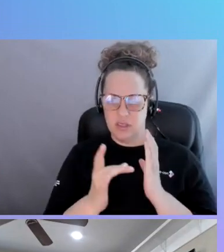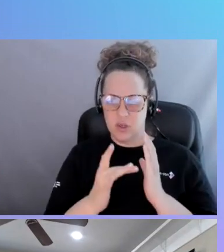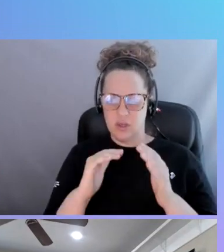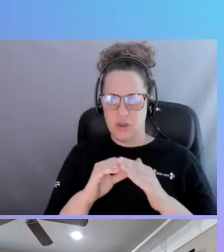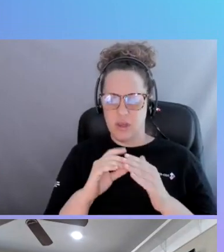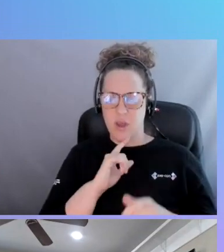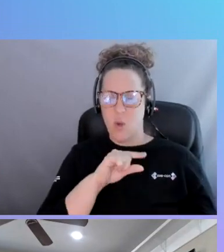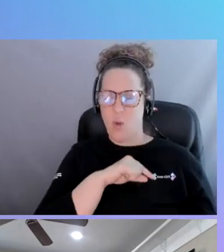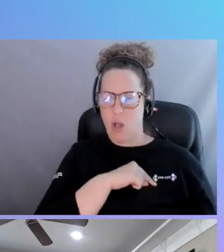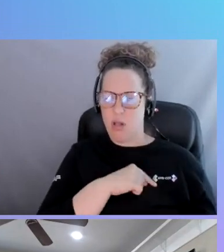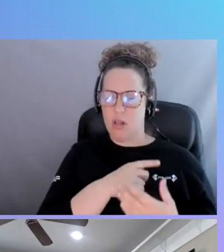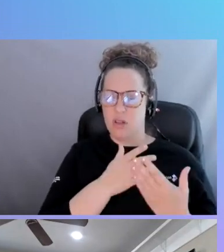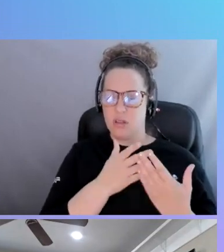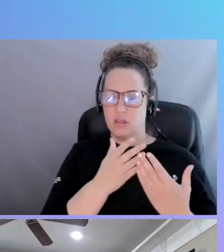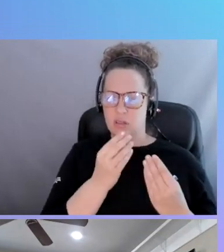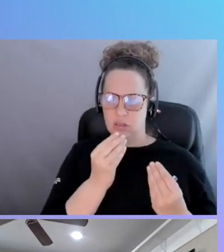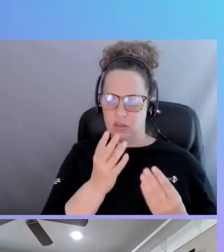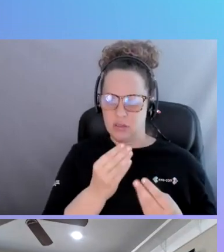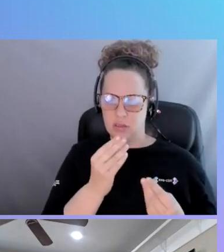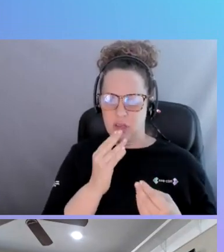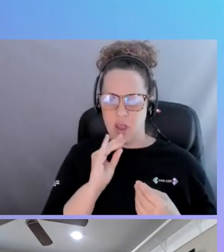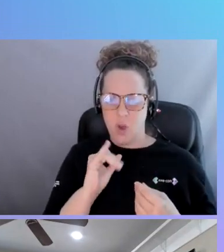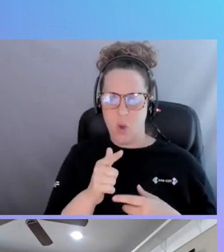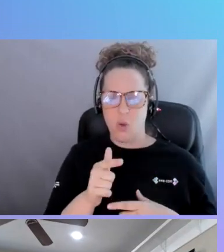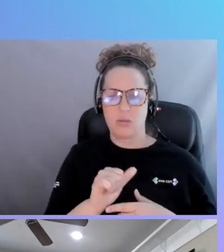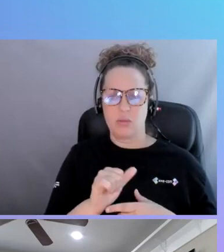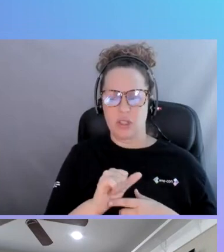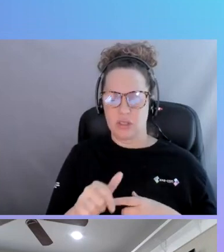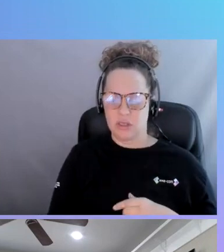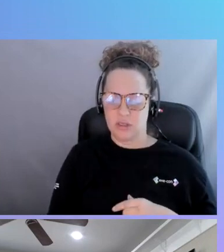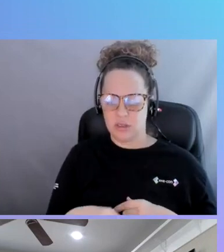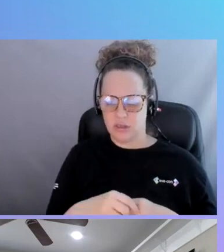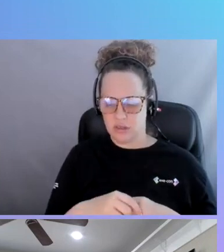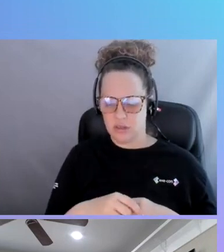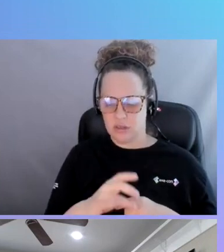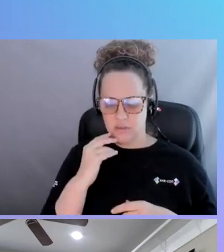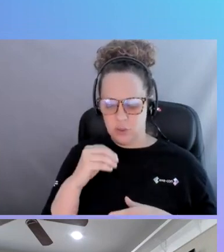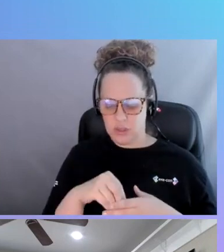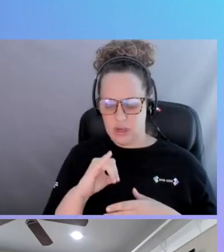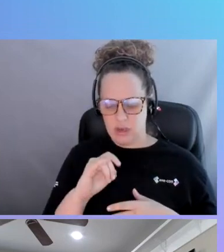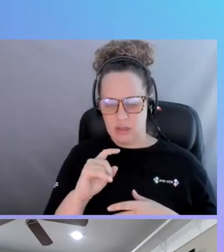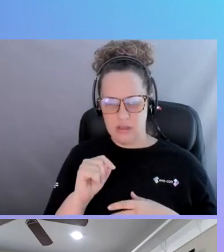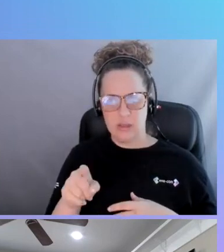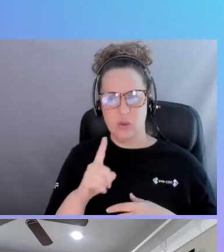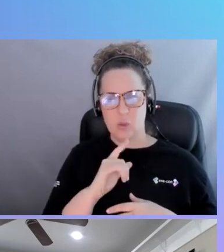quality coding practices and if you're in it, you really want to